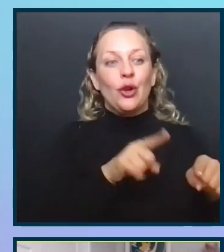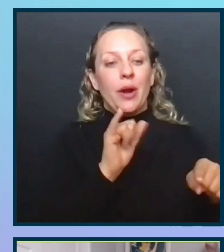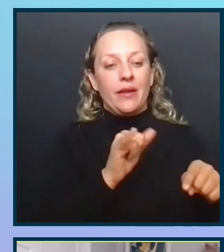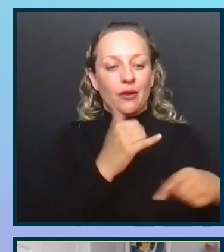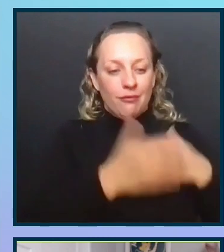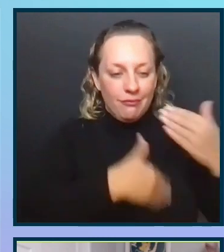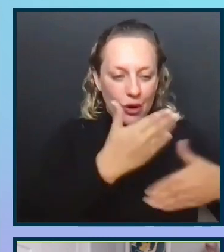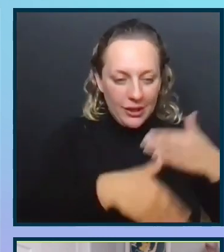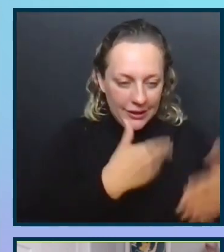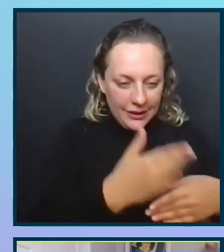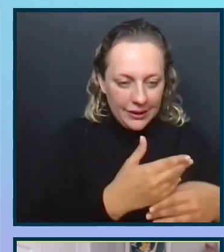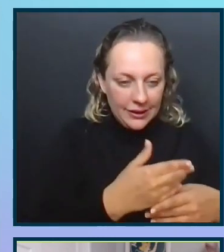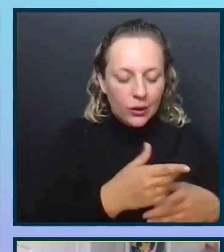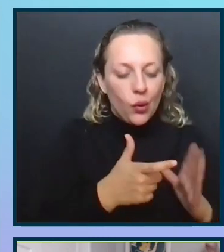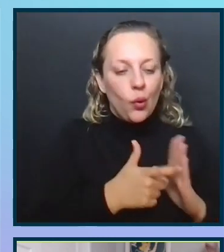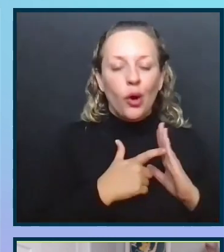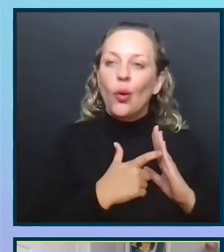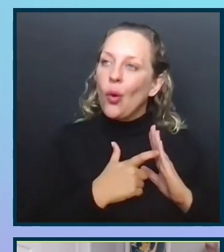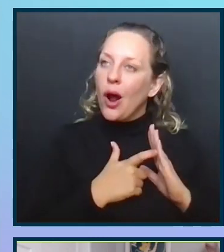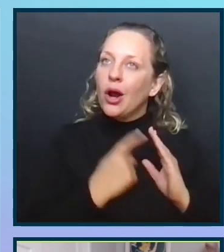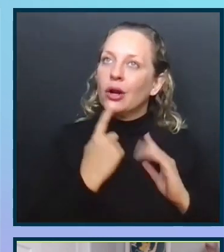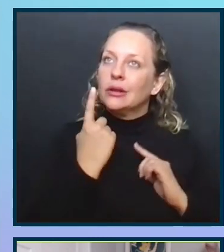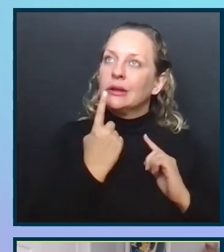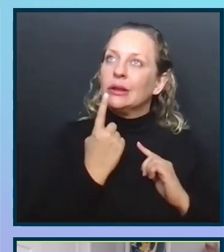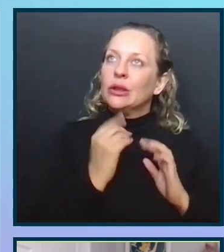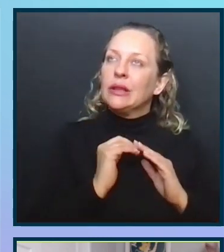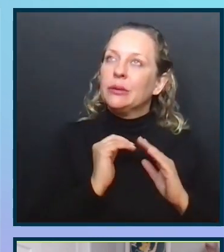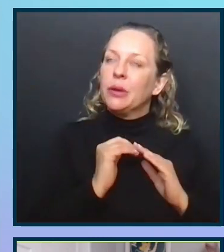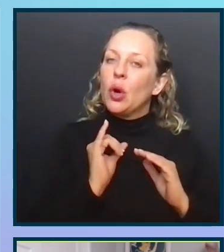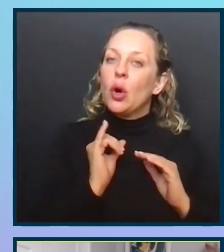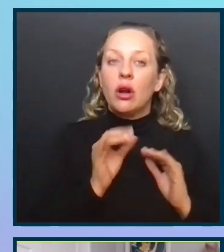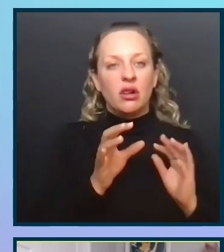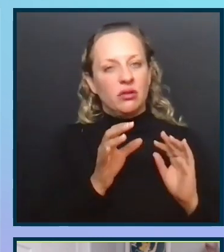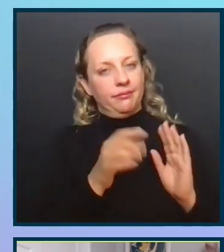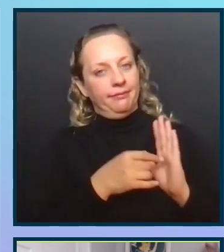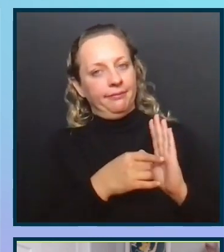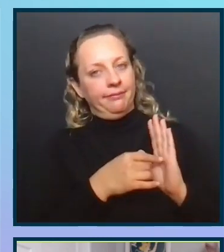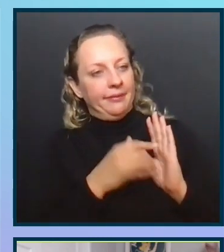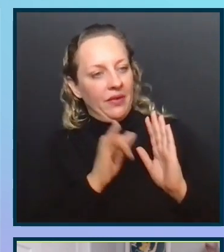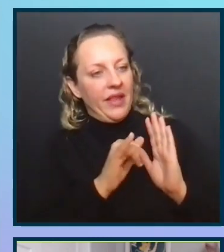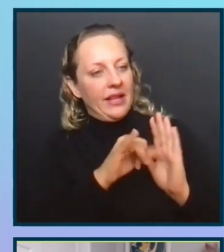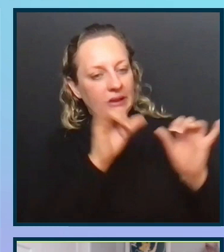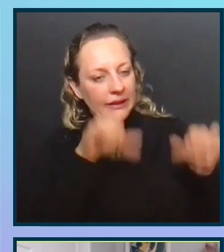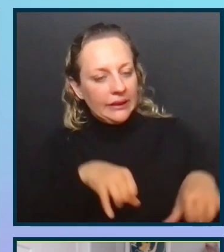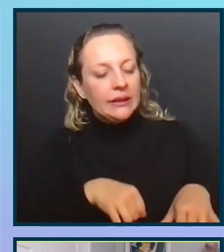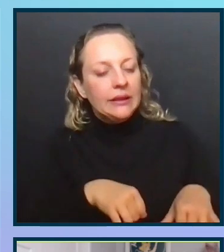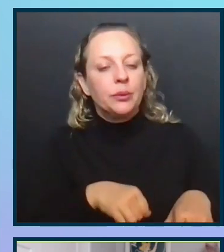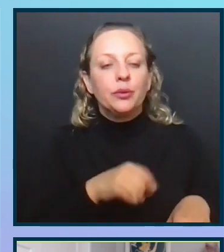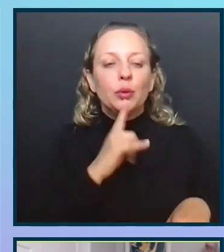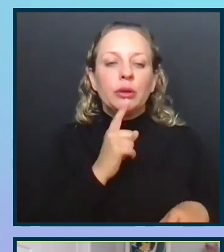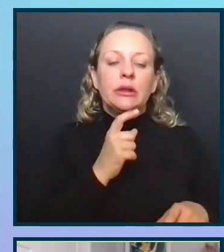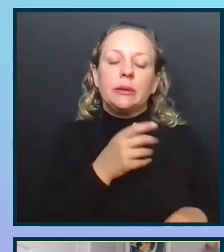that require accessibility consideration. A perfectly accessible design system is extremely powerful